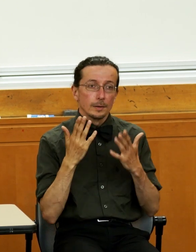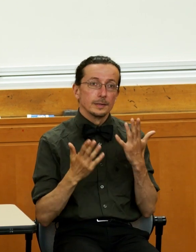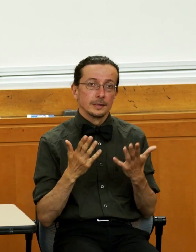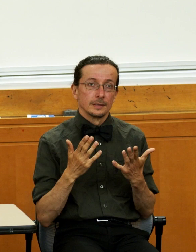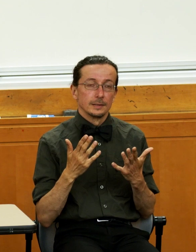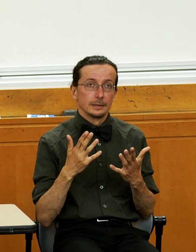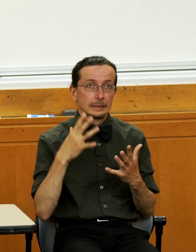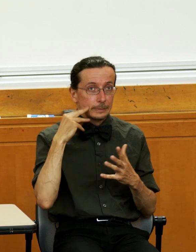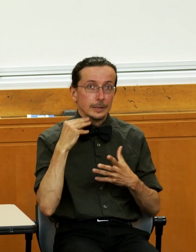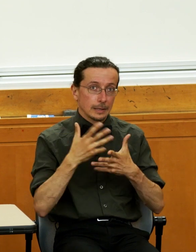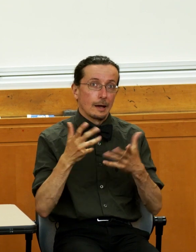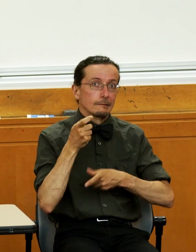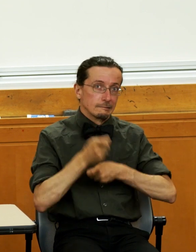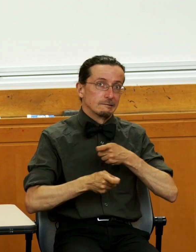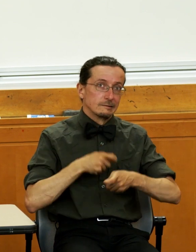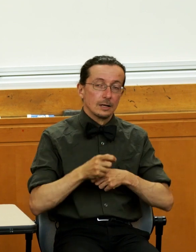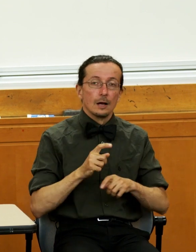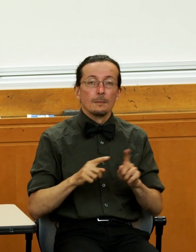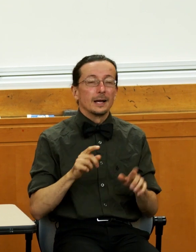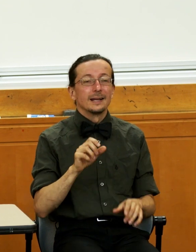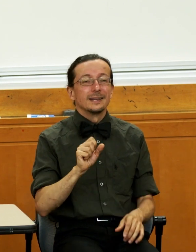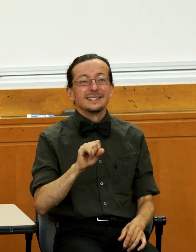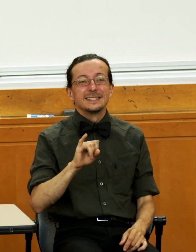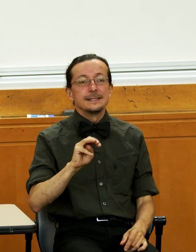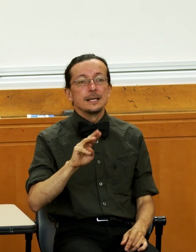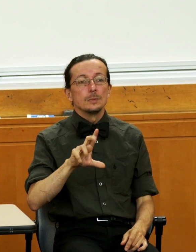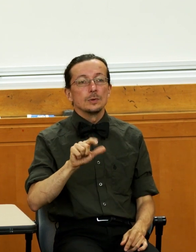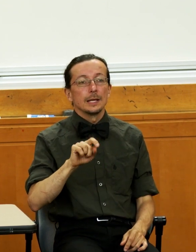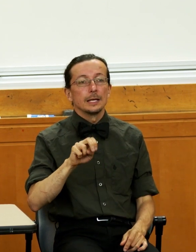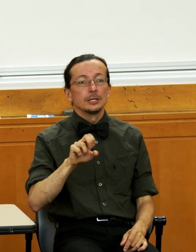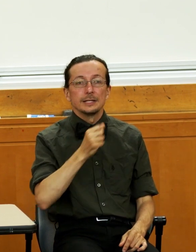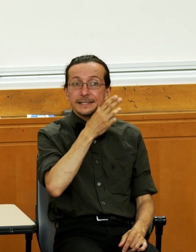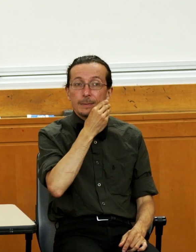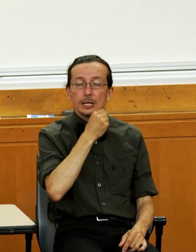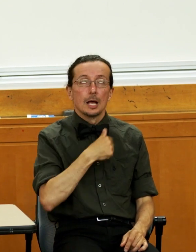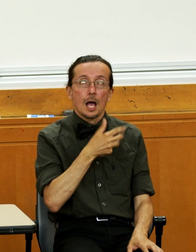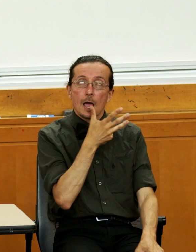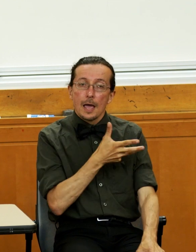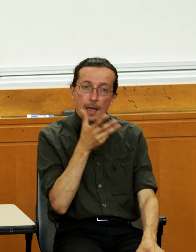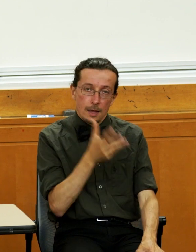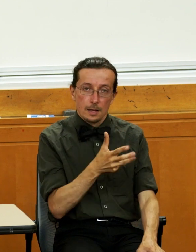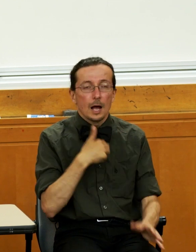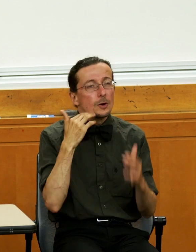really hate simulations. And I know a lot of people use them to like teach